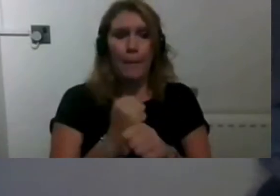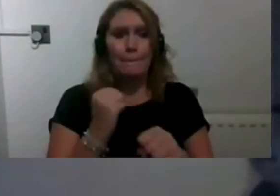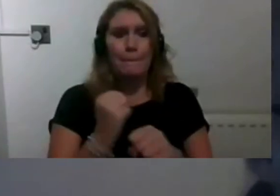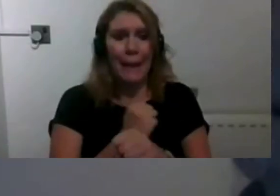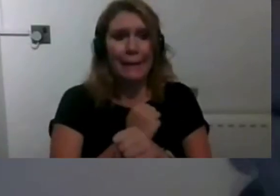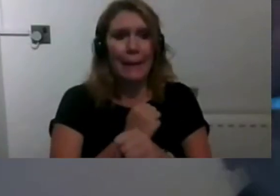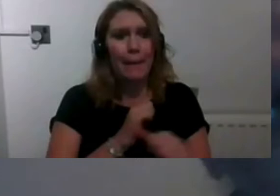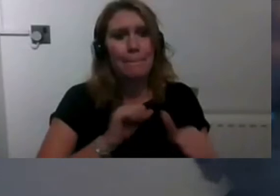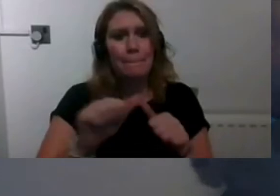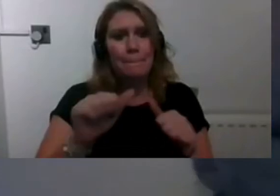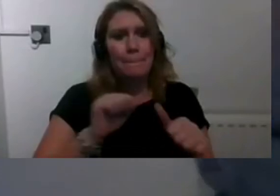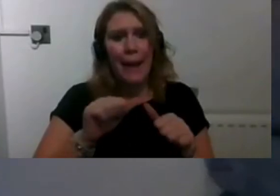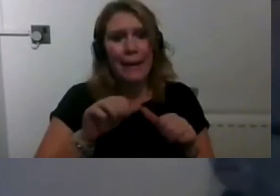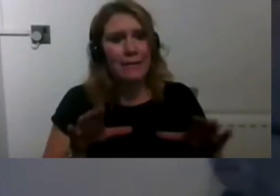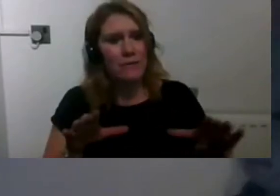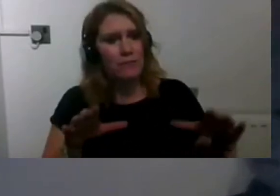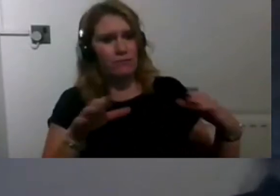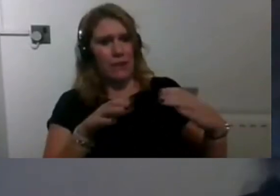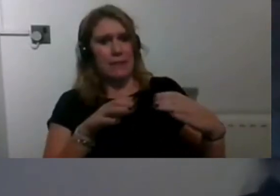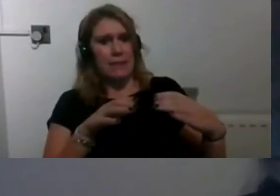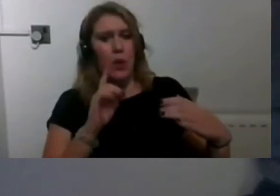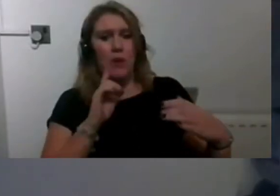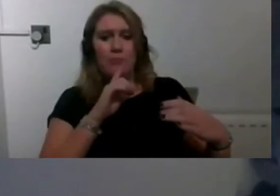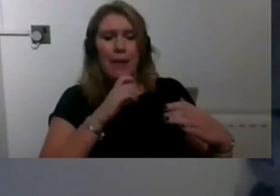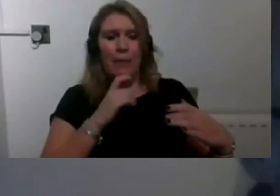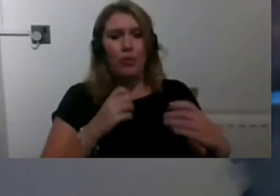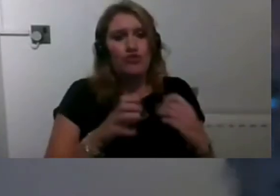Of growing people with a wish.